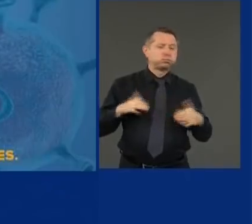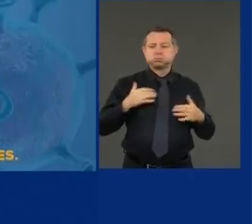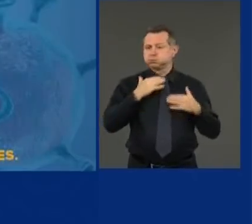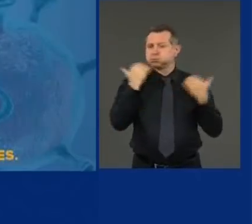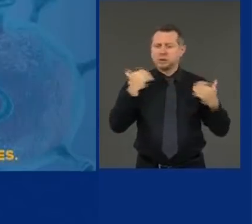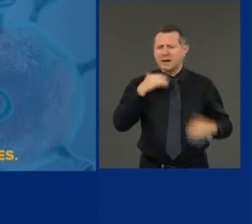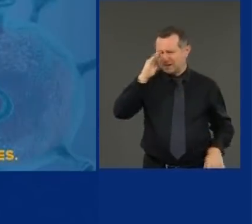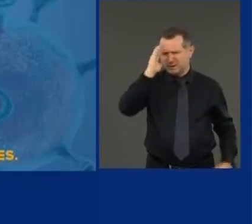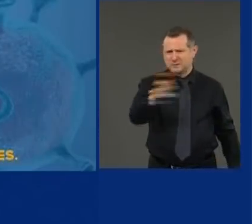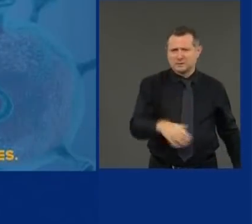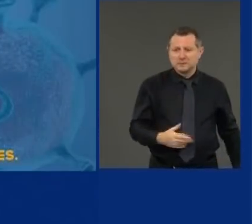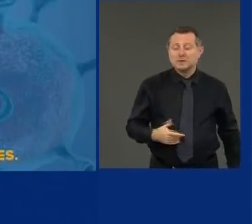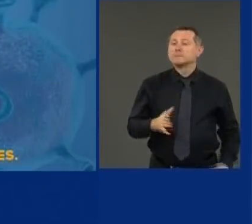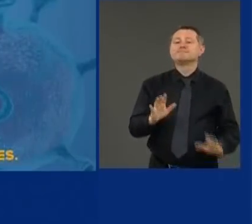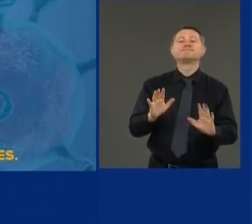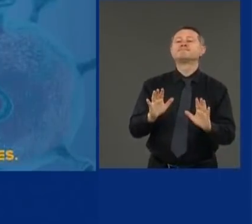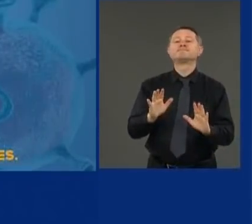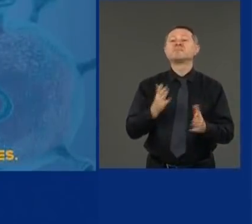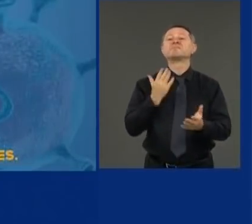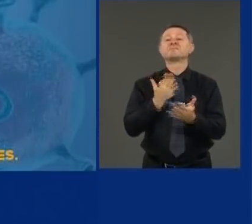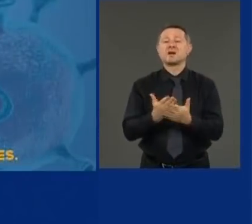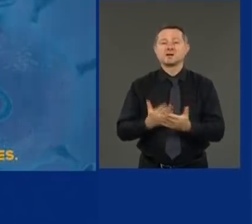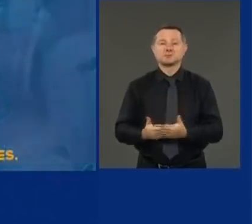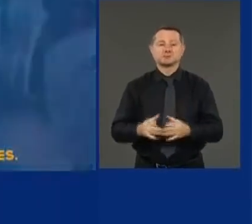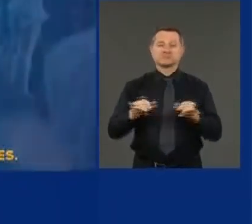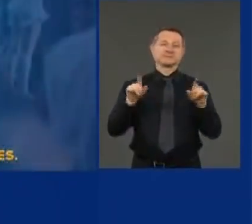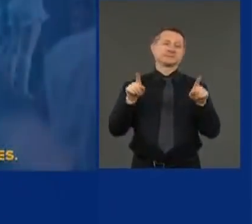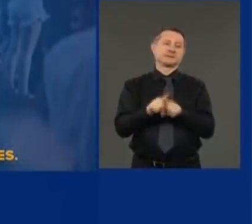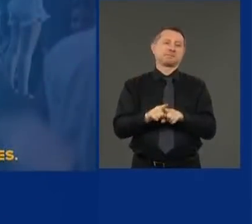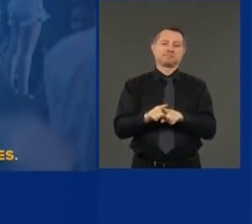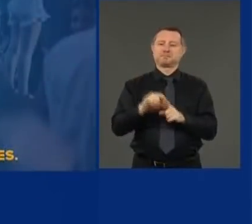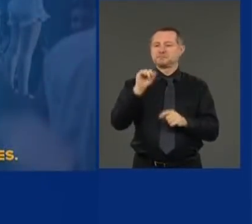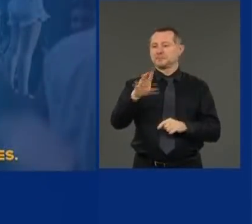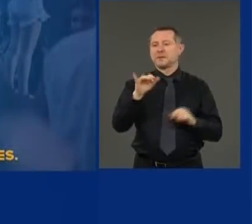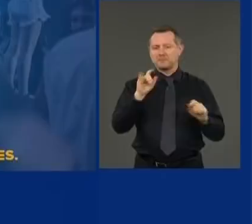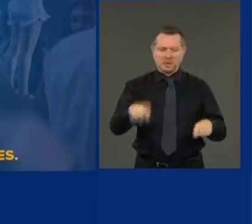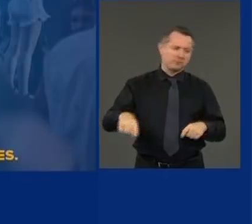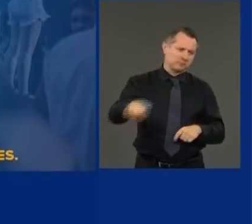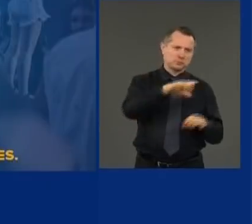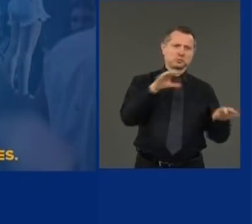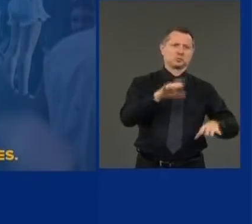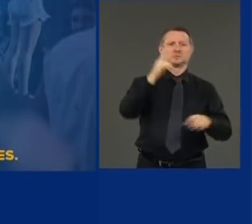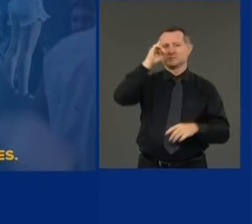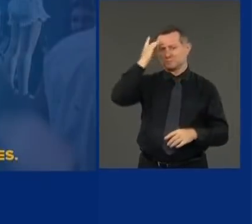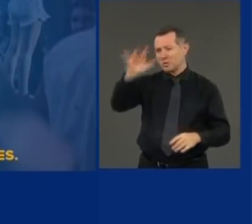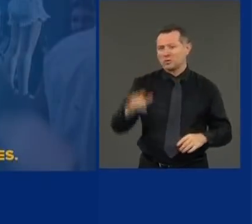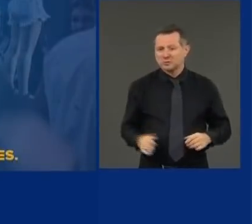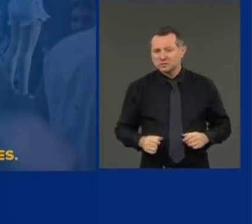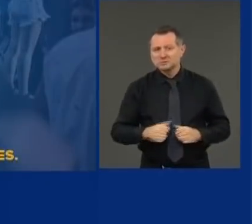FATIGUED, WE'VE BEEN DOING THIS FOR 128 DAYS. I GET IT.